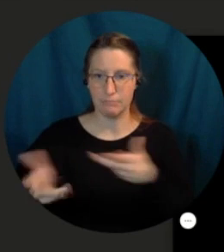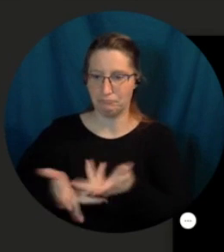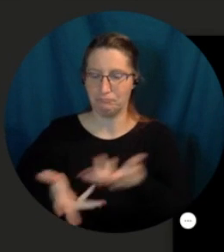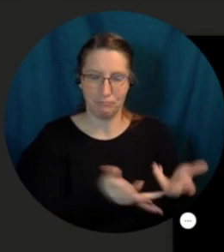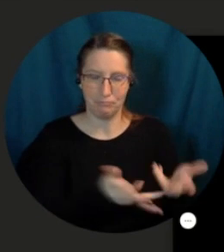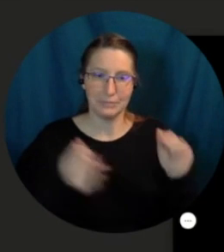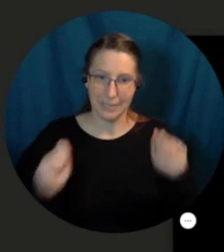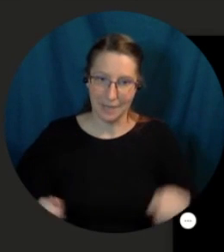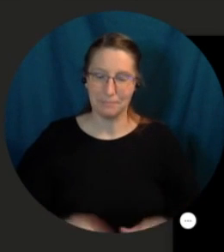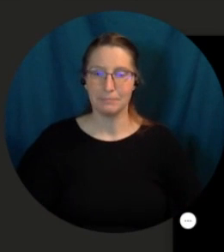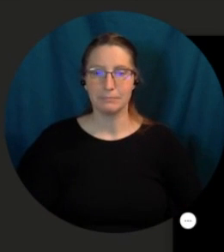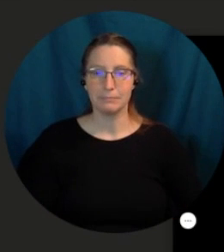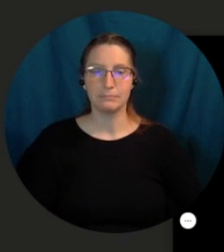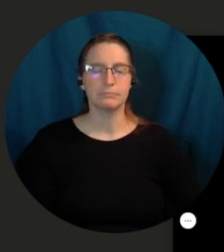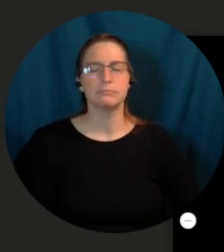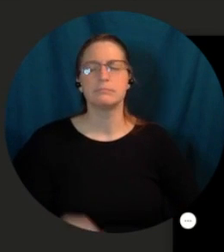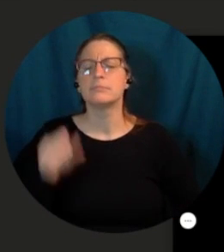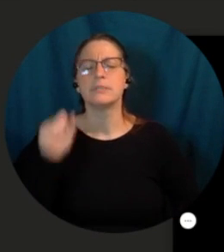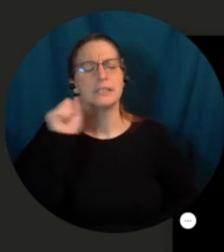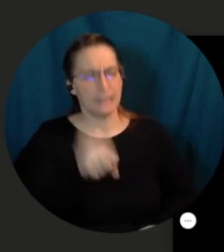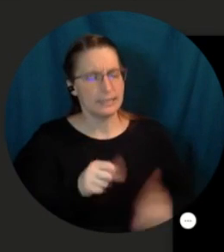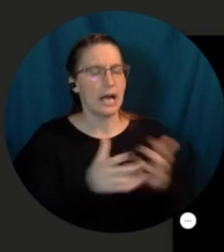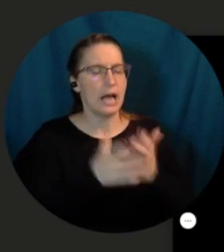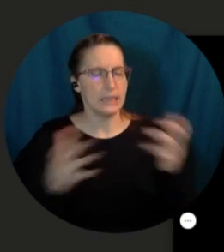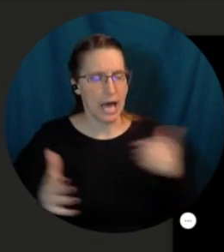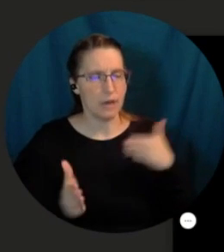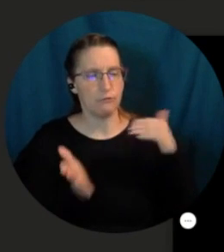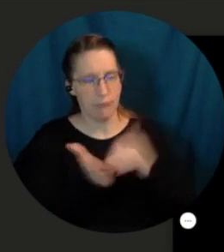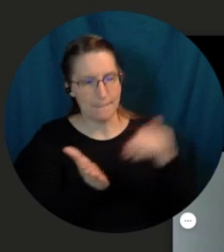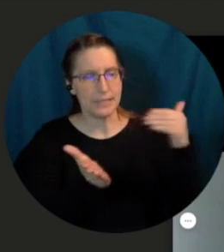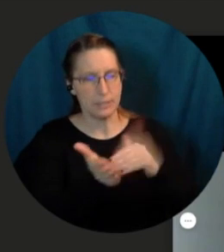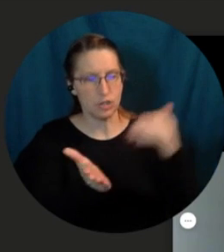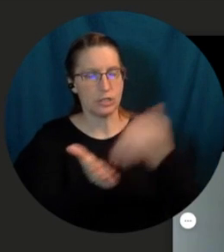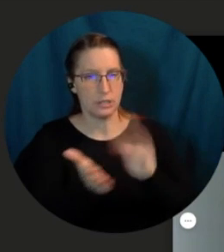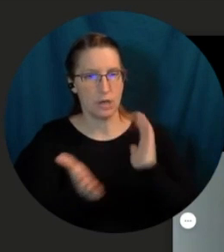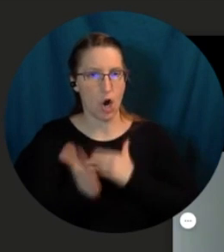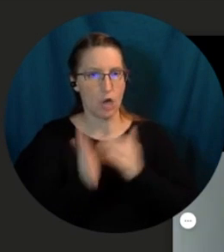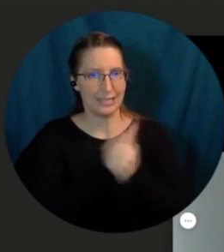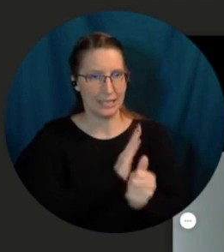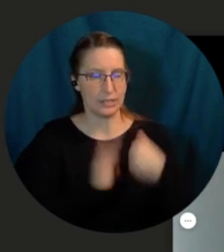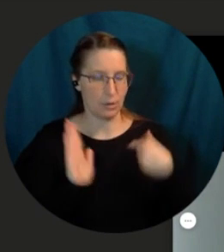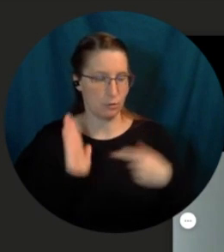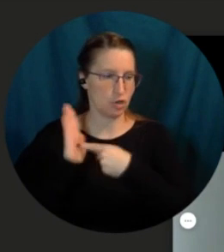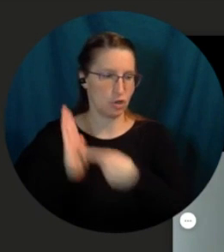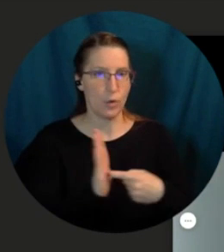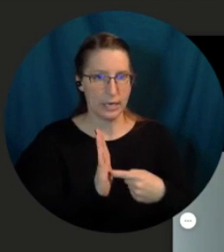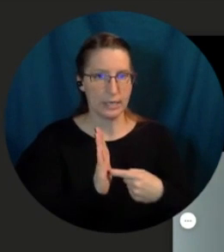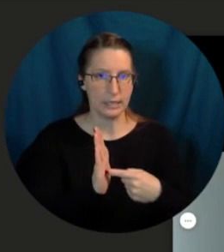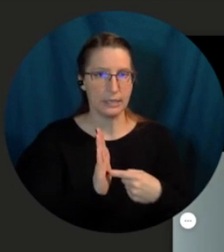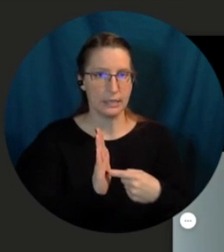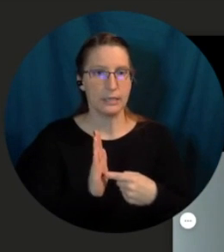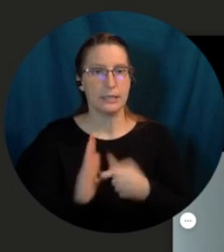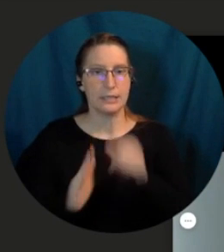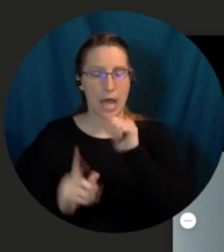Yeah, there's a lot of repetition in the skills that we're doing that's being carried over into the classroom and in his other--